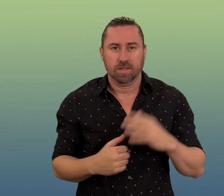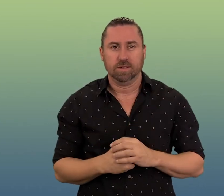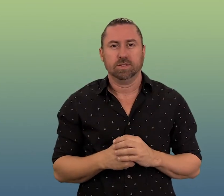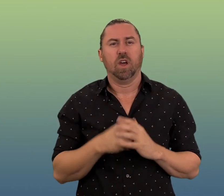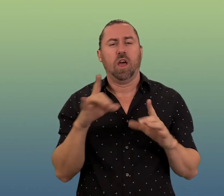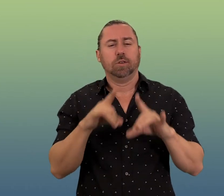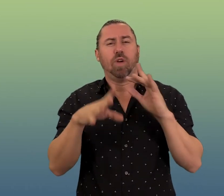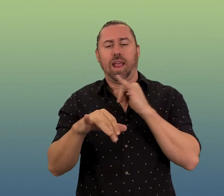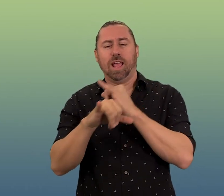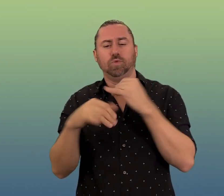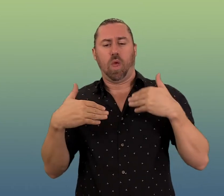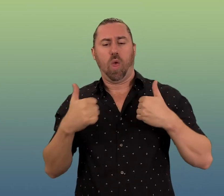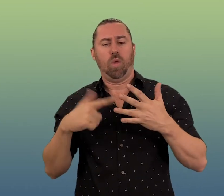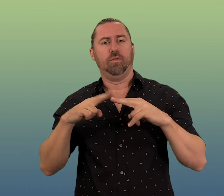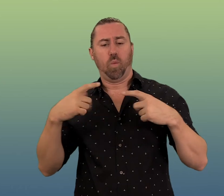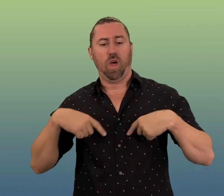Australian Institute of Health and Welfare, 2015.